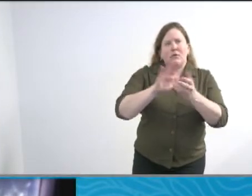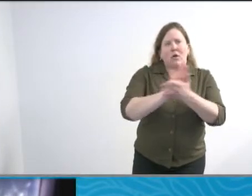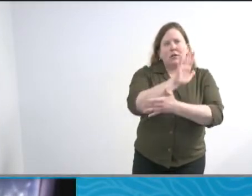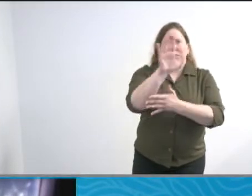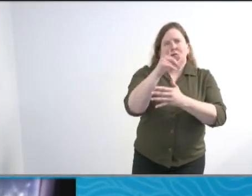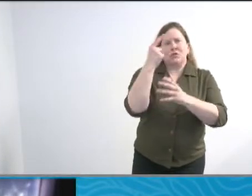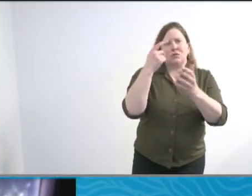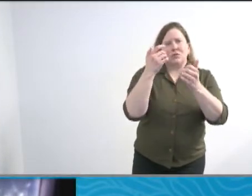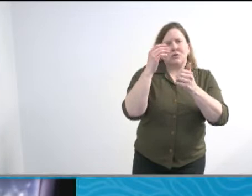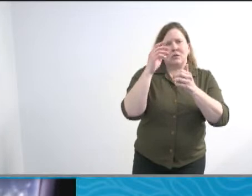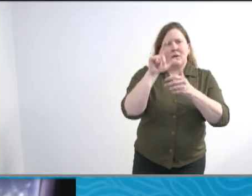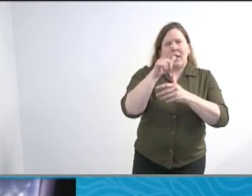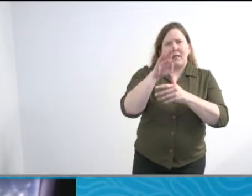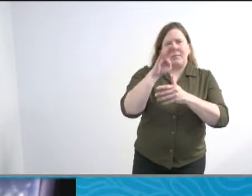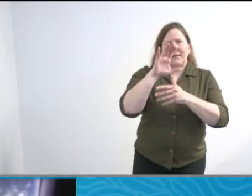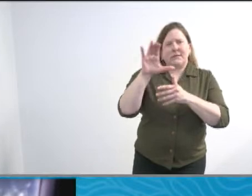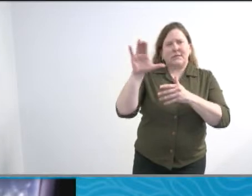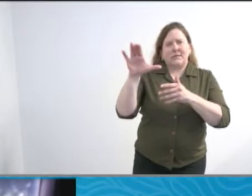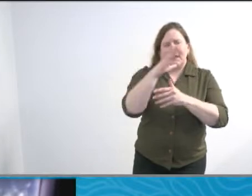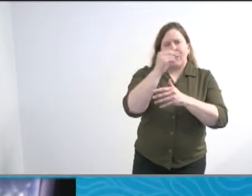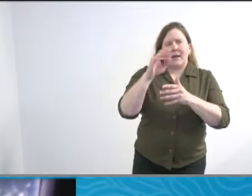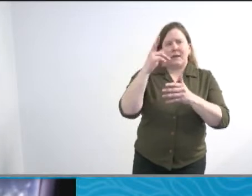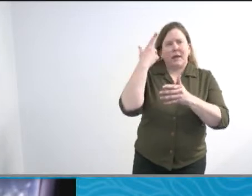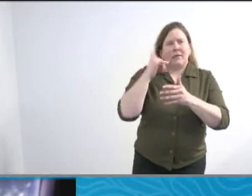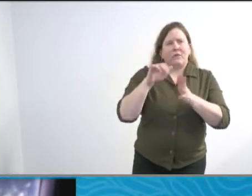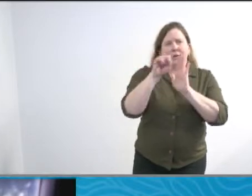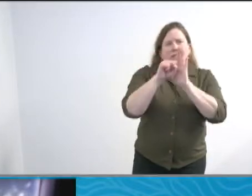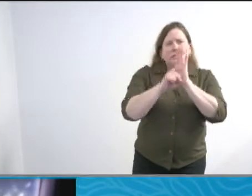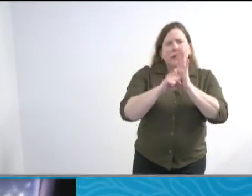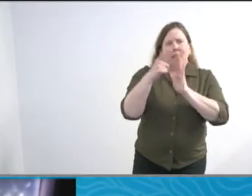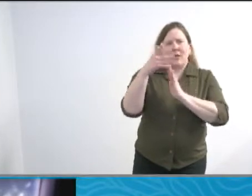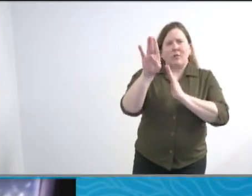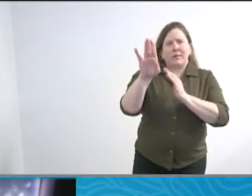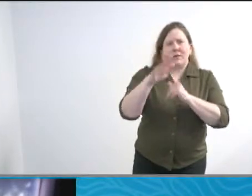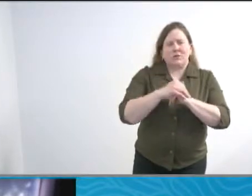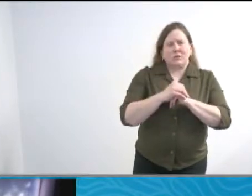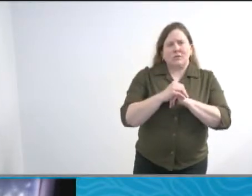LBCC and Kelsey Long Beach. So if you are available, we would love to have you.